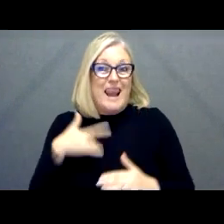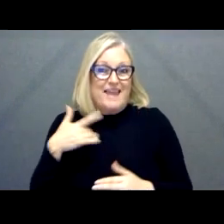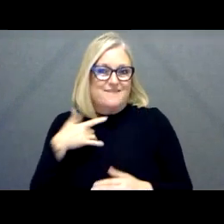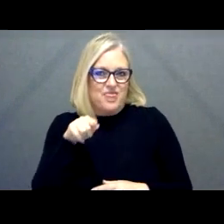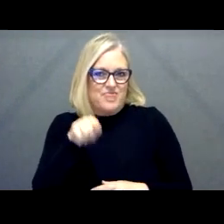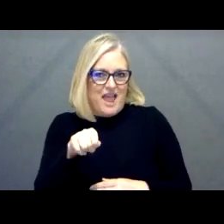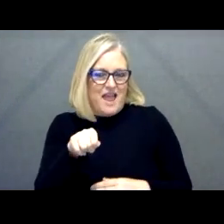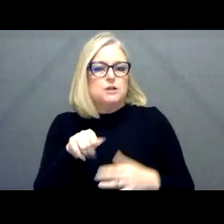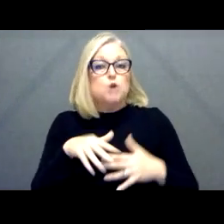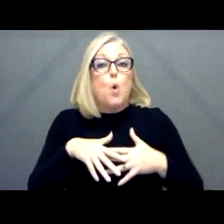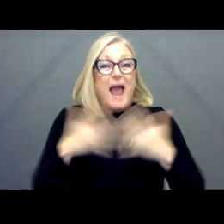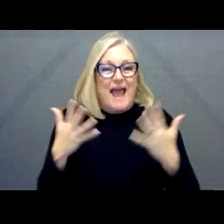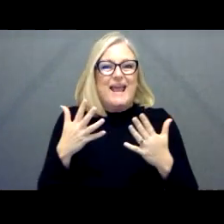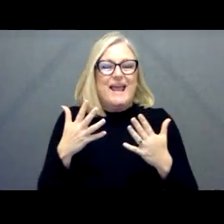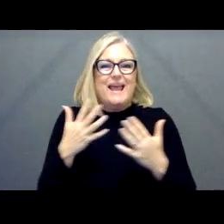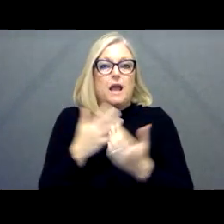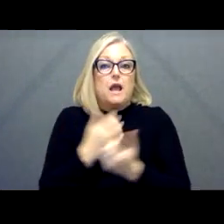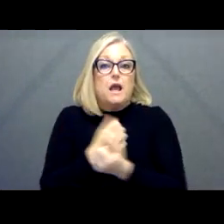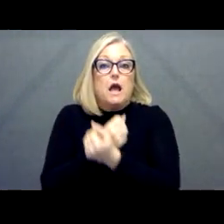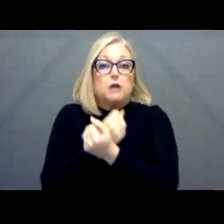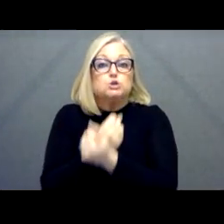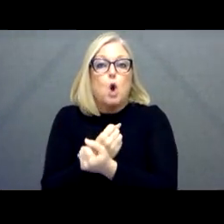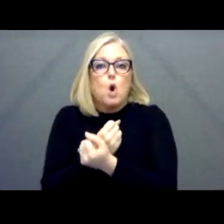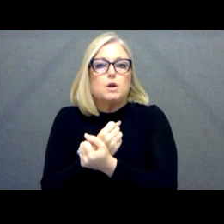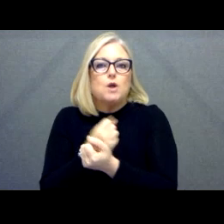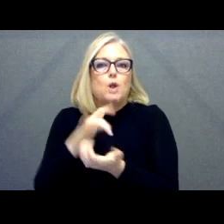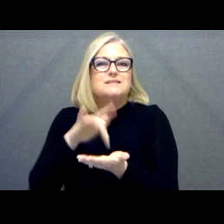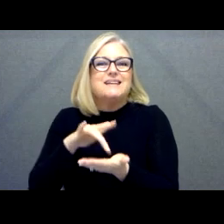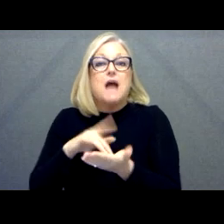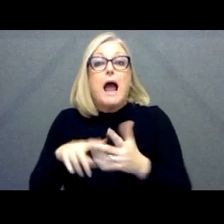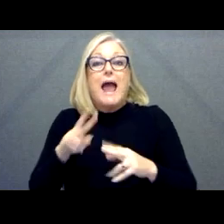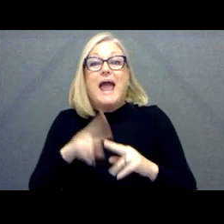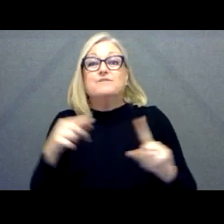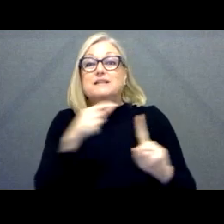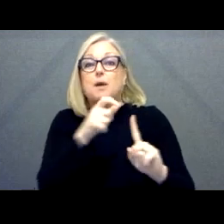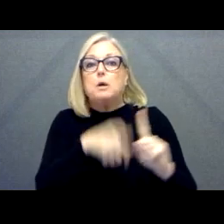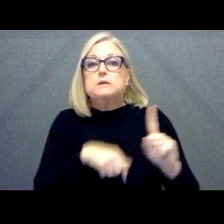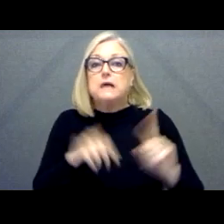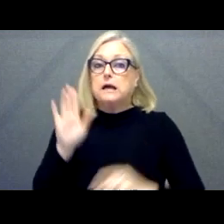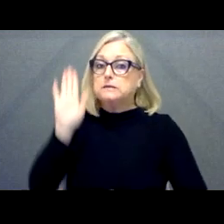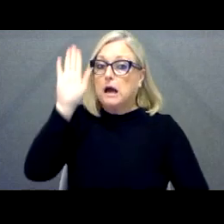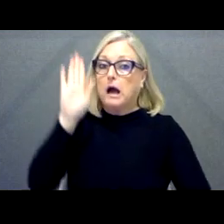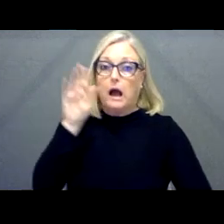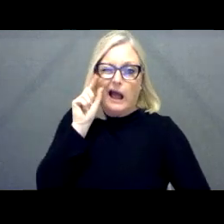in fact technically eligible if they say I put my hand up to want to reside in the Brisbane area to